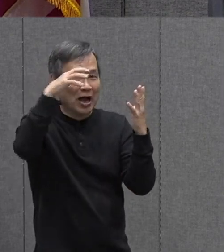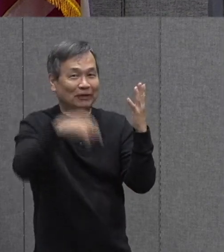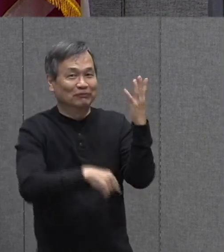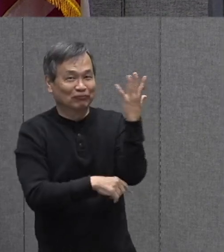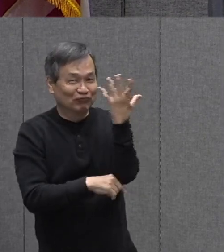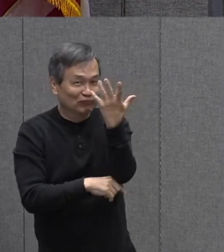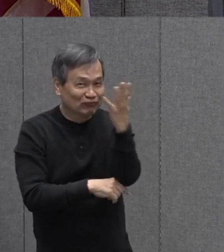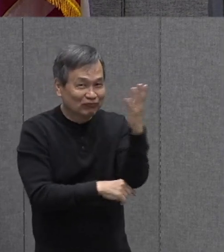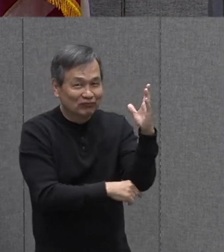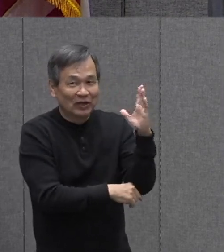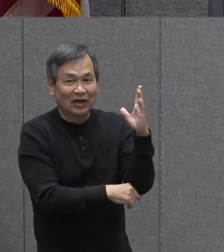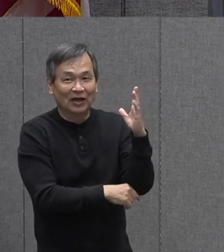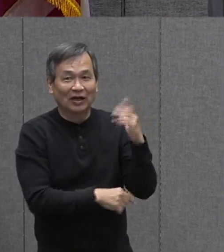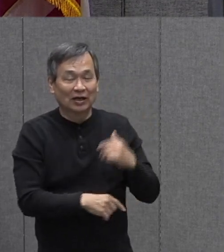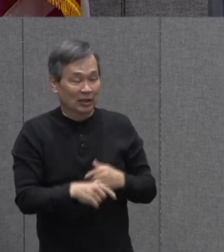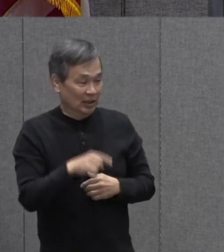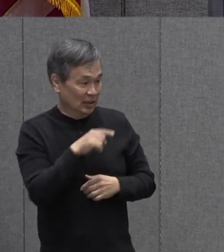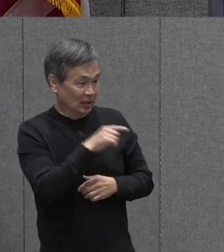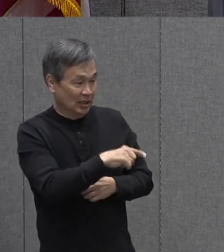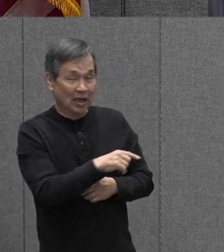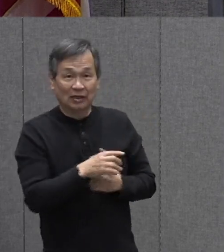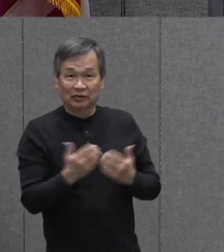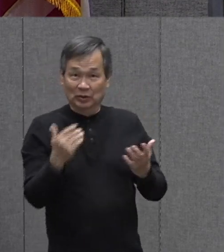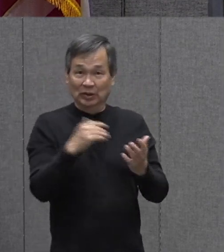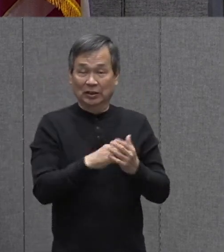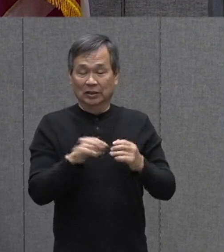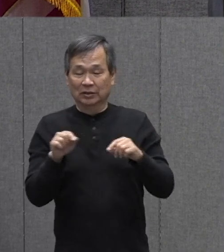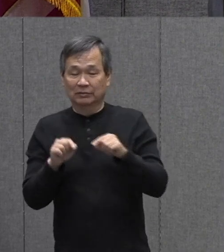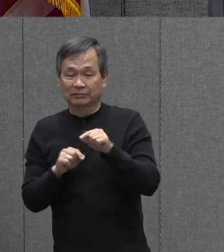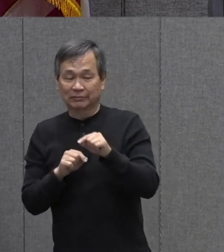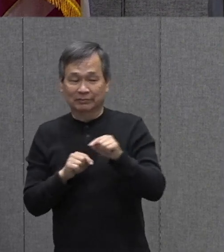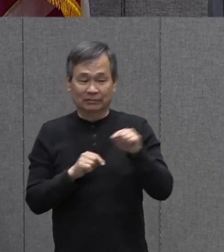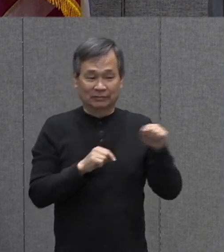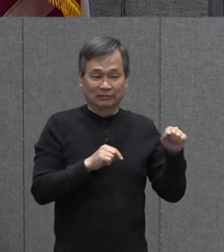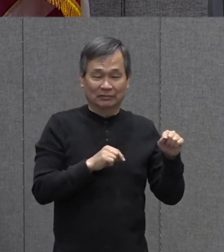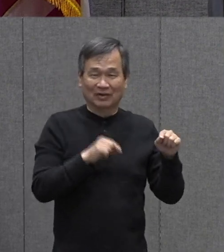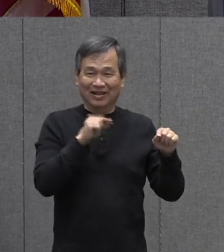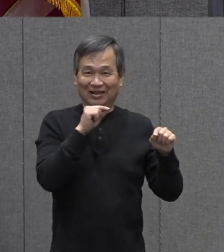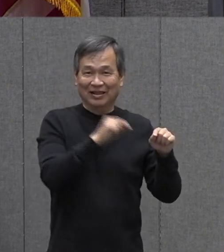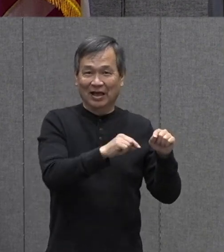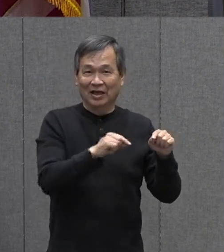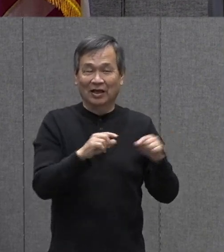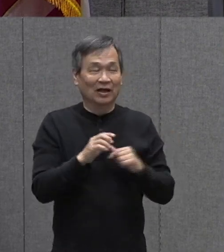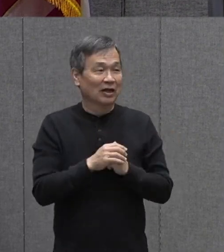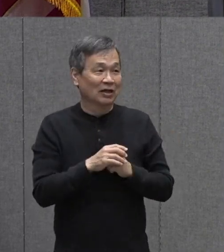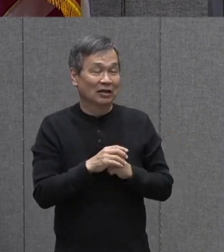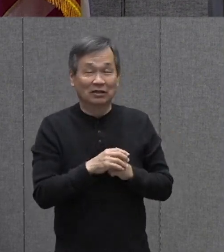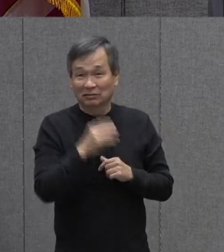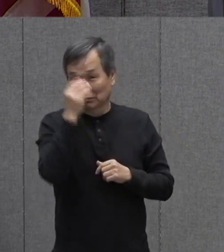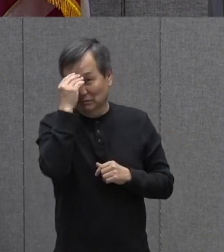And I'm going to label my diagram, rainforest. Rainforests exists all over the globe, just like mountains,